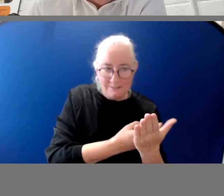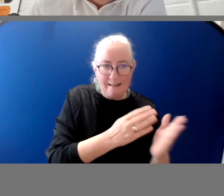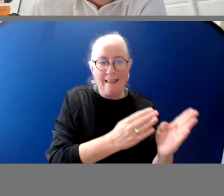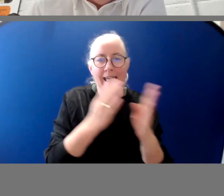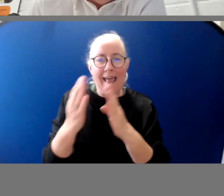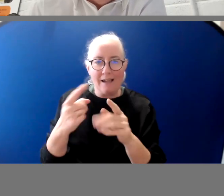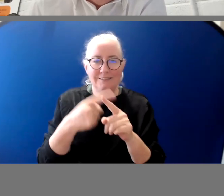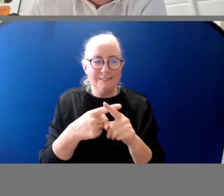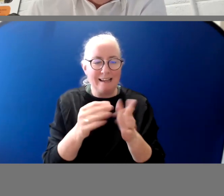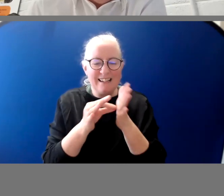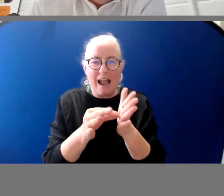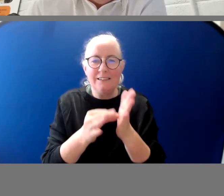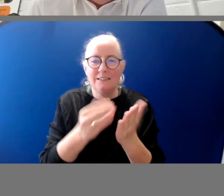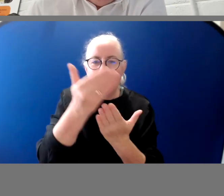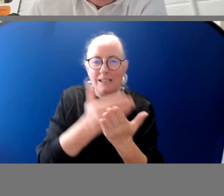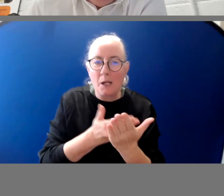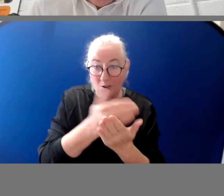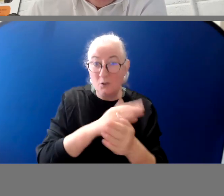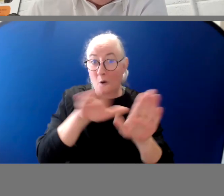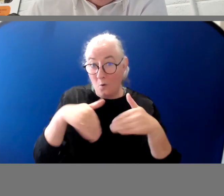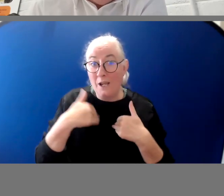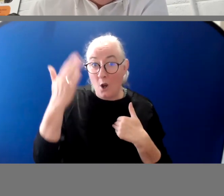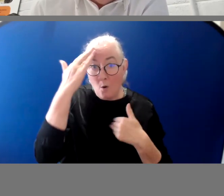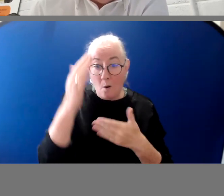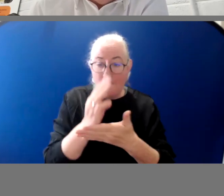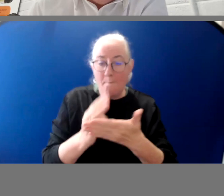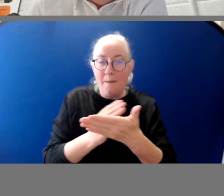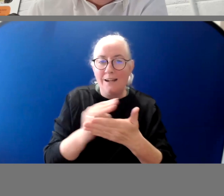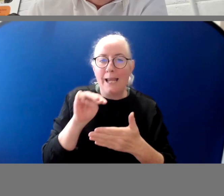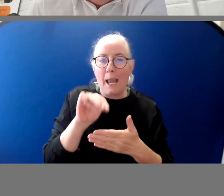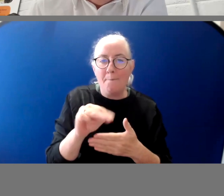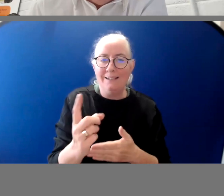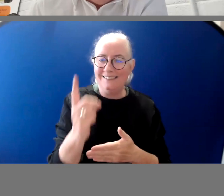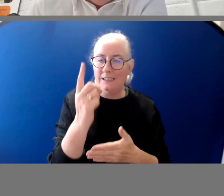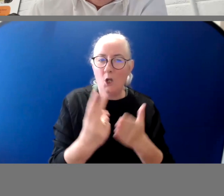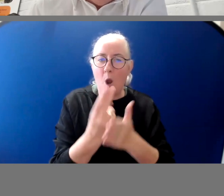guidance document so we're all aware that Part M has been updated from previous sessions that you